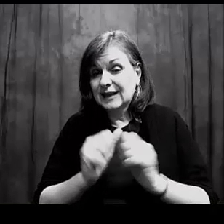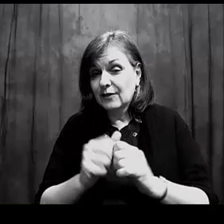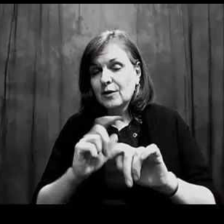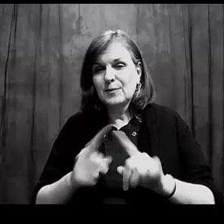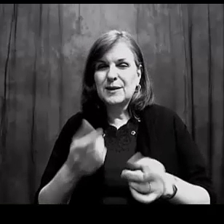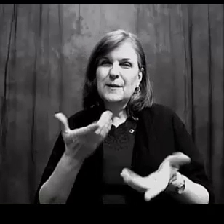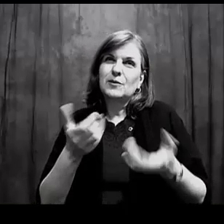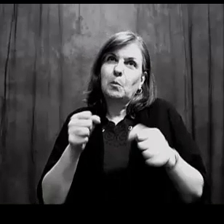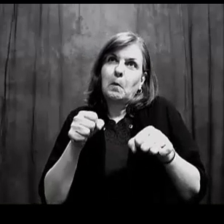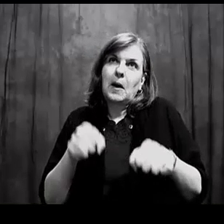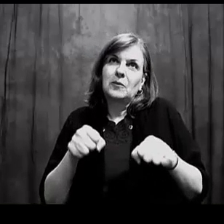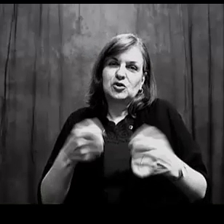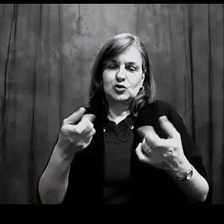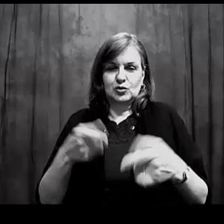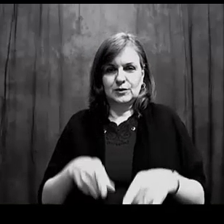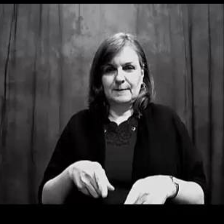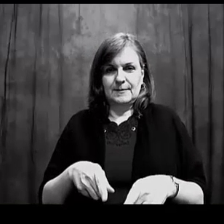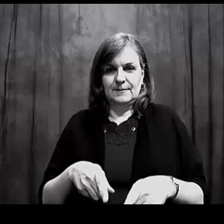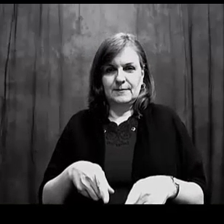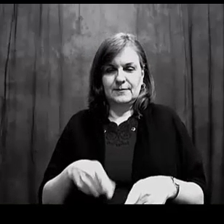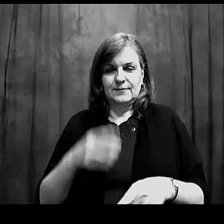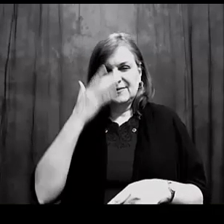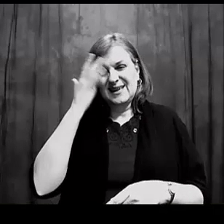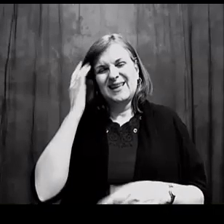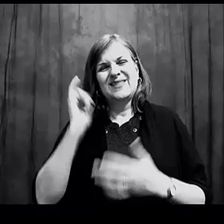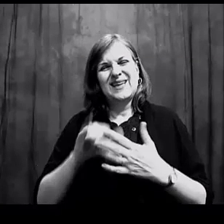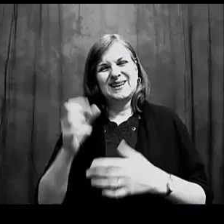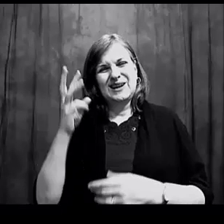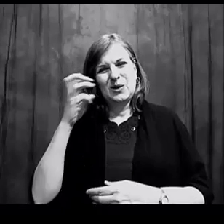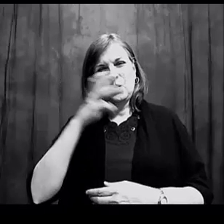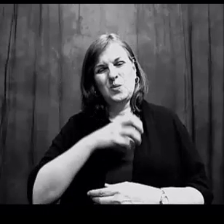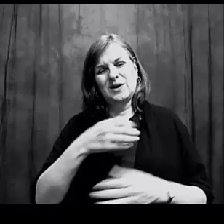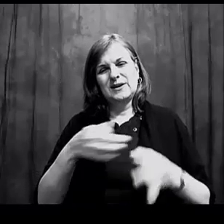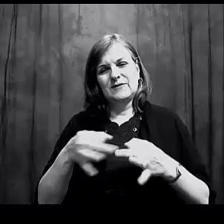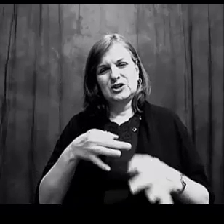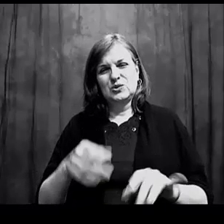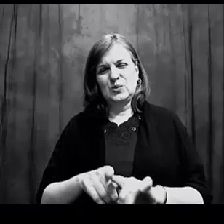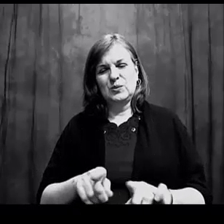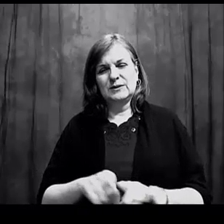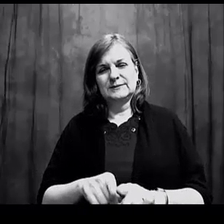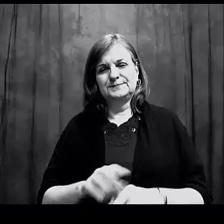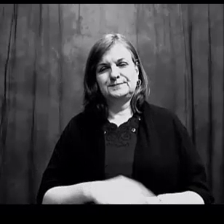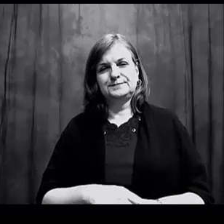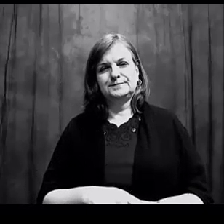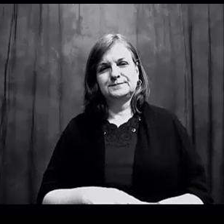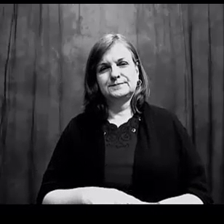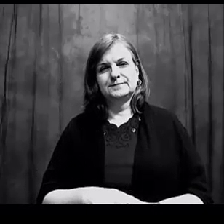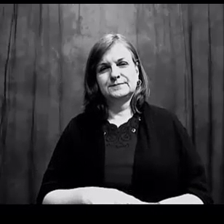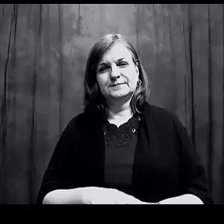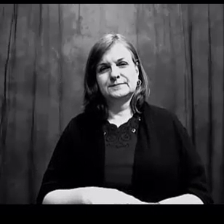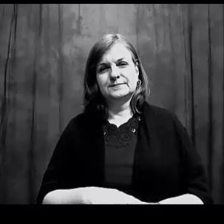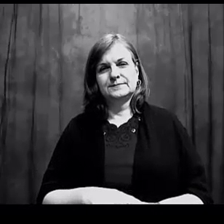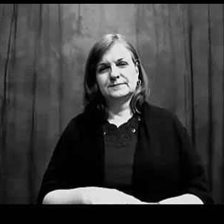well this is kinda weird definition too - right? so what I want you to think about is